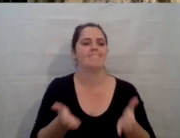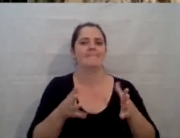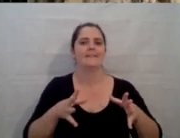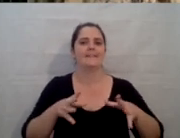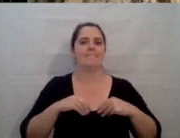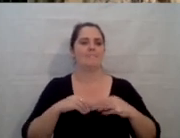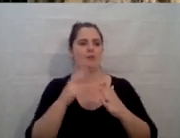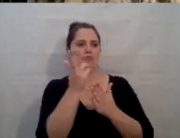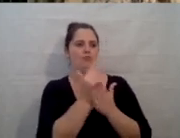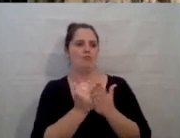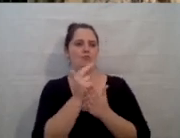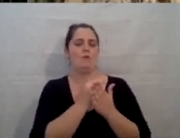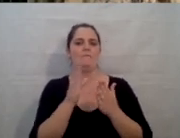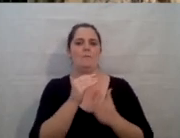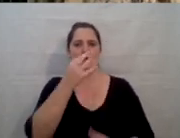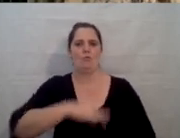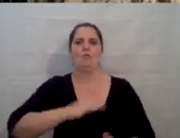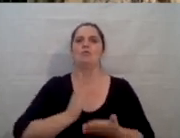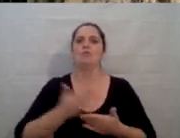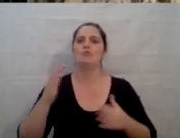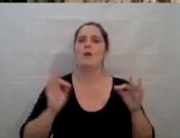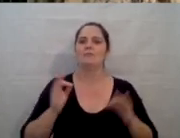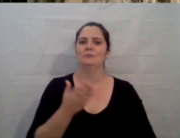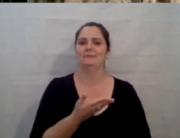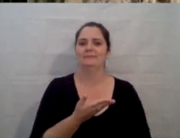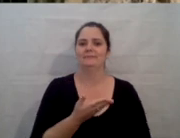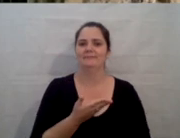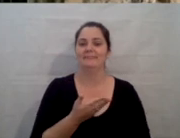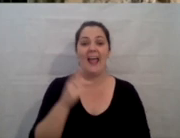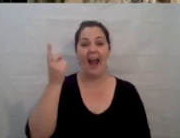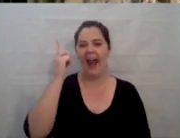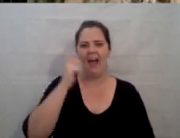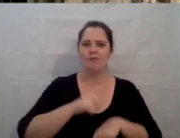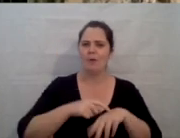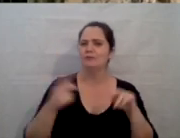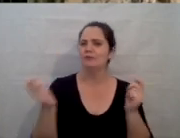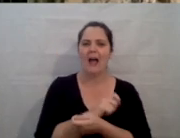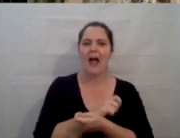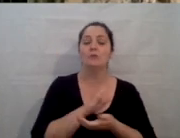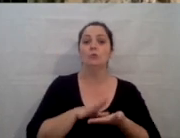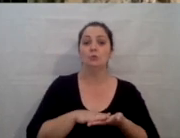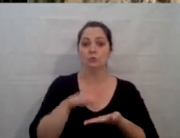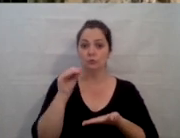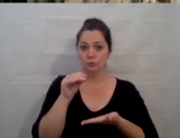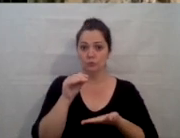We do things very differently nowadays where students will jump right in and start drawing from the live model and then work backwards to learning the